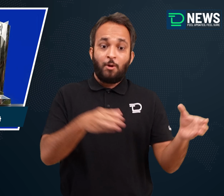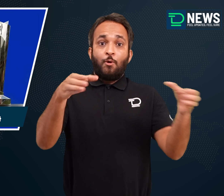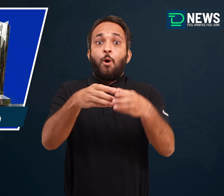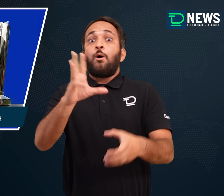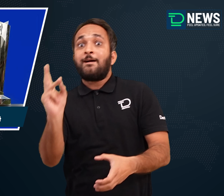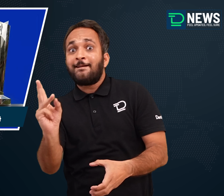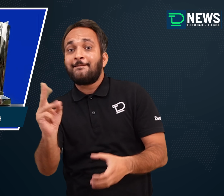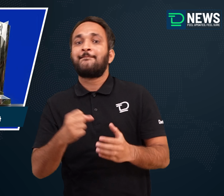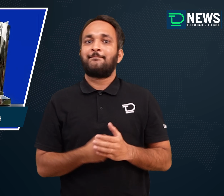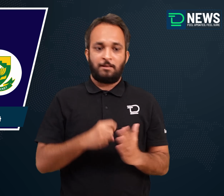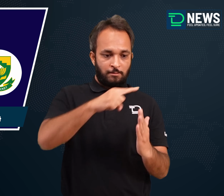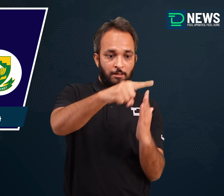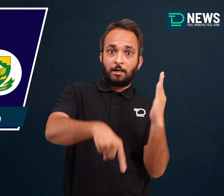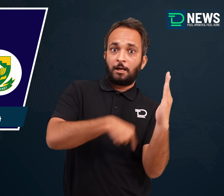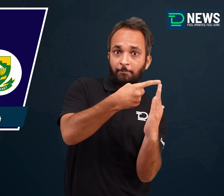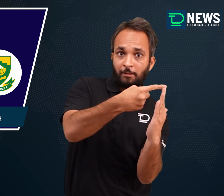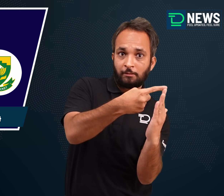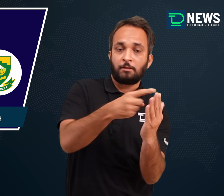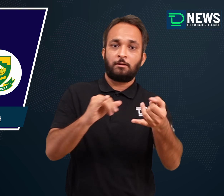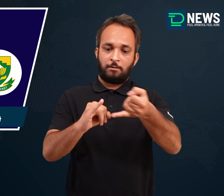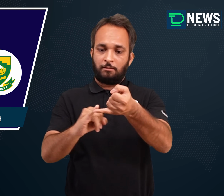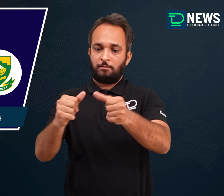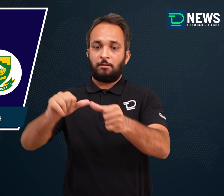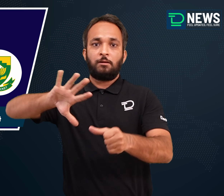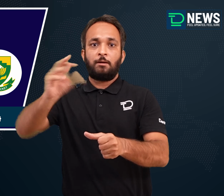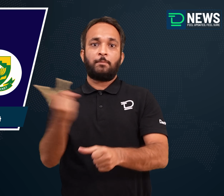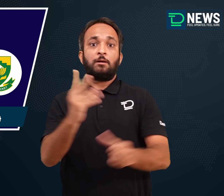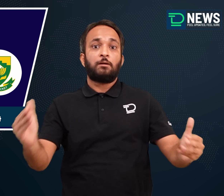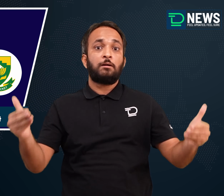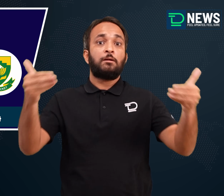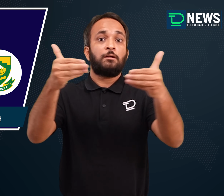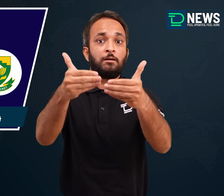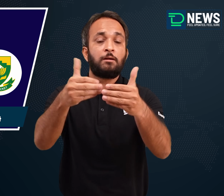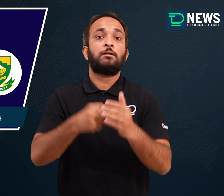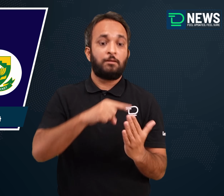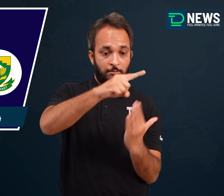The other match was between Sri Lanka and South Africa.